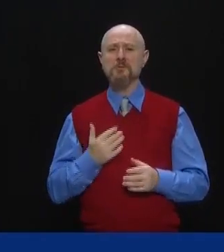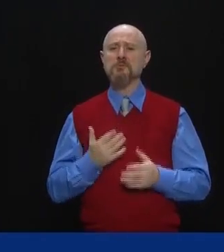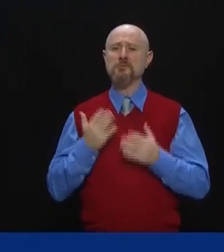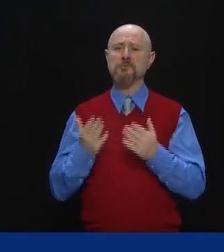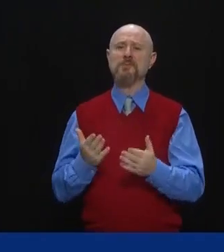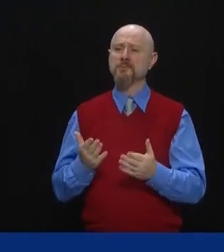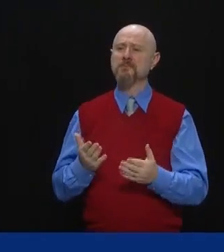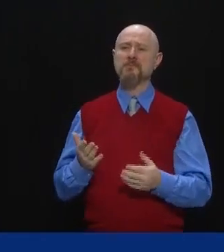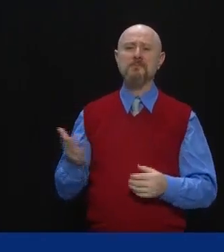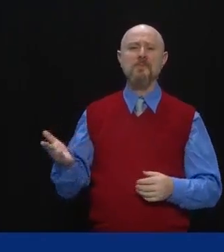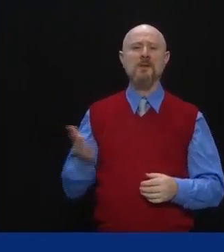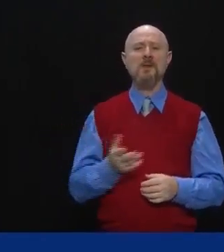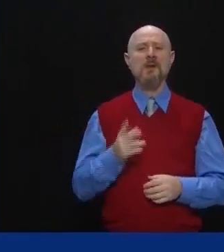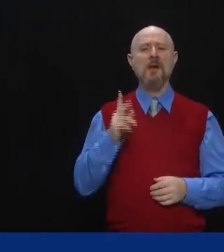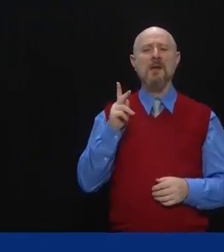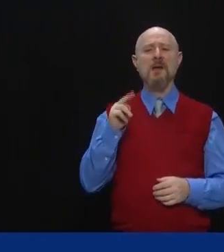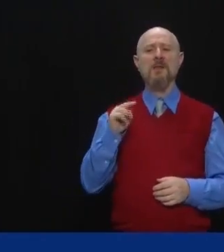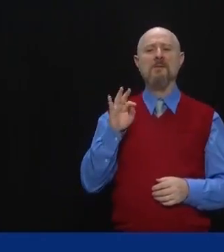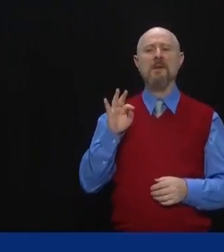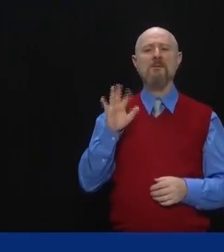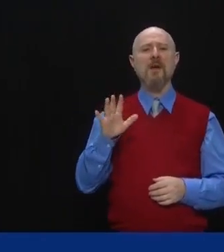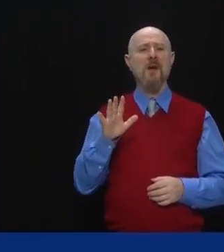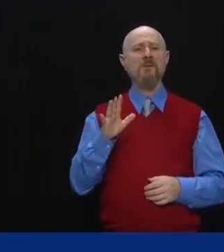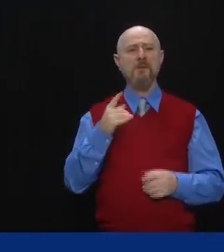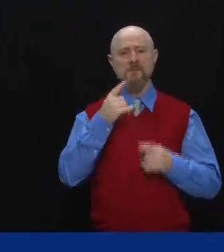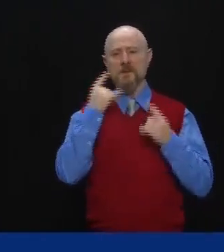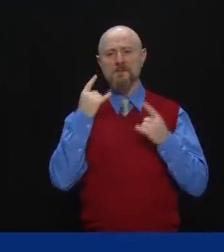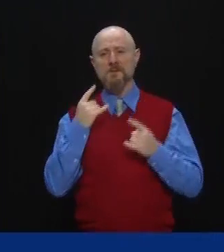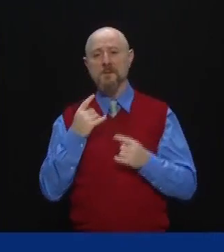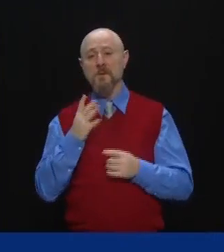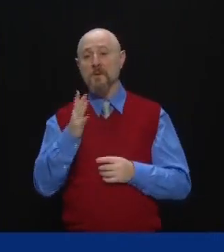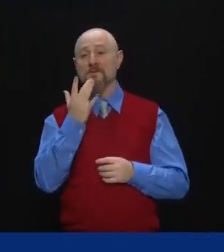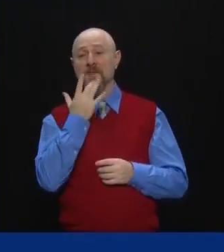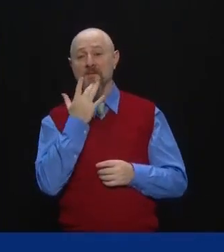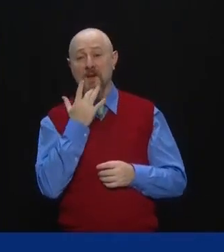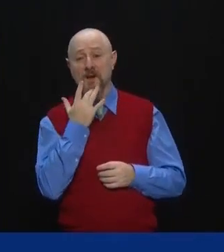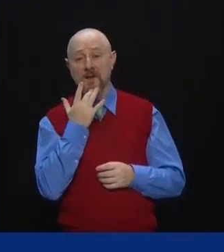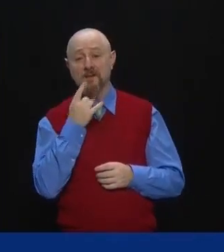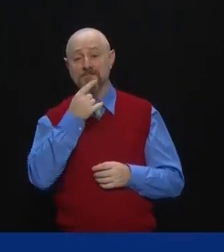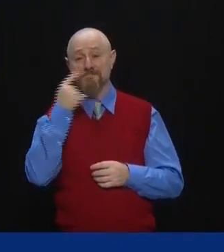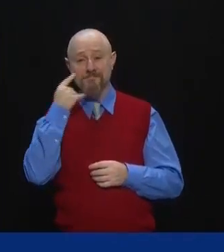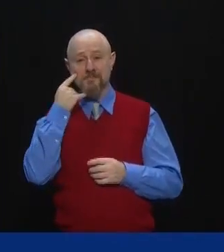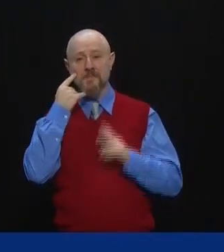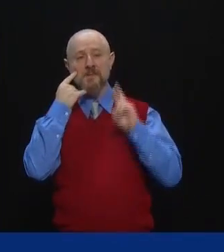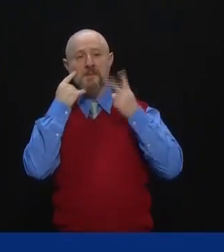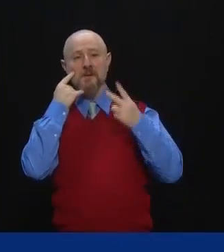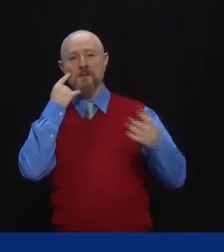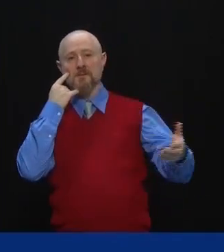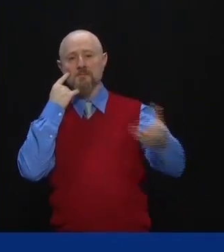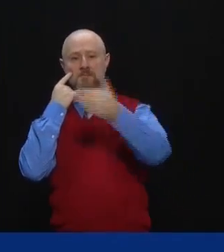SOME MESSAGE I WANT TO DISPLAY. WELL, THIS IS WHAT I'M GOING TO RECOMMEND.